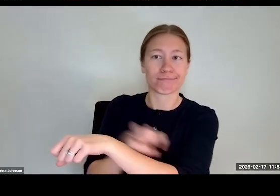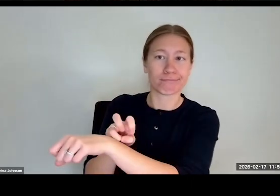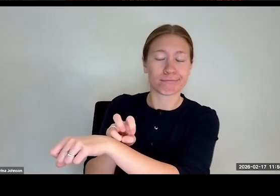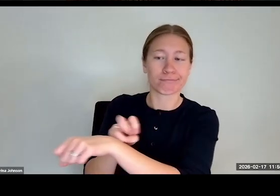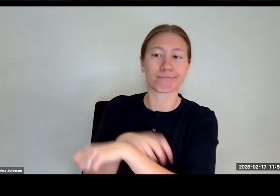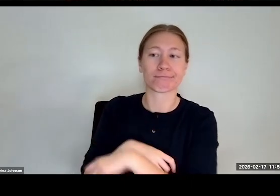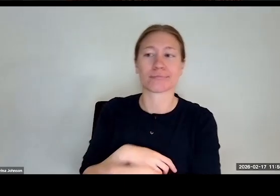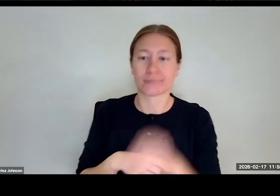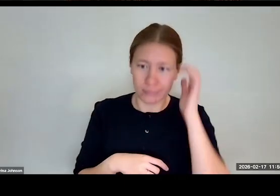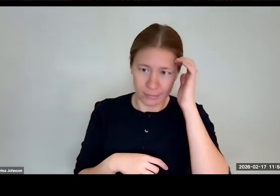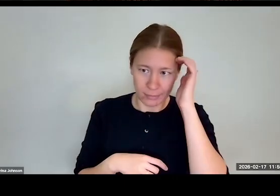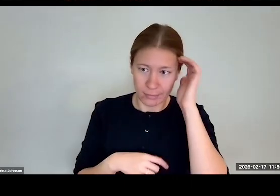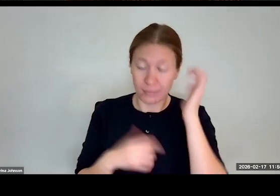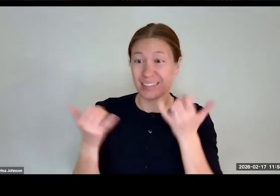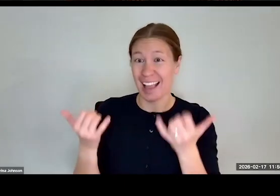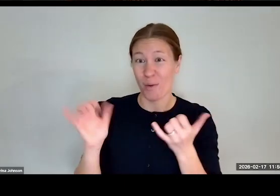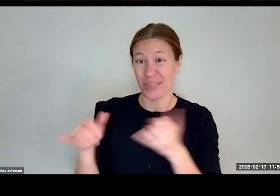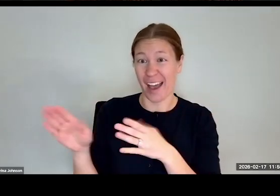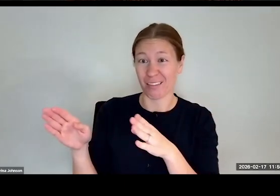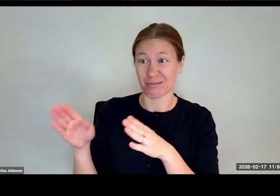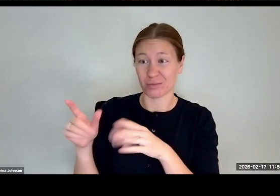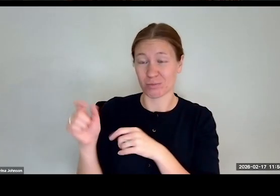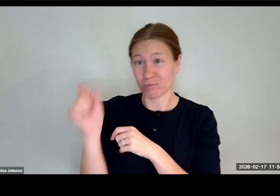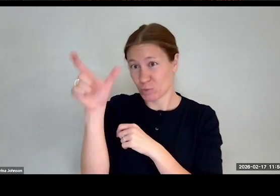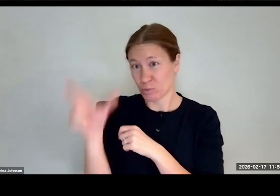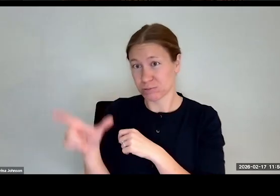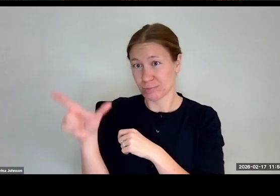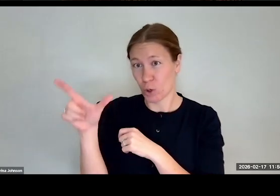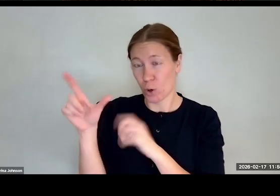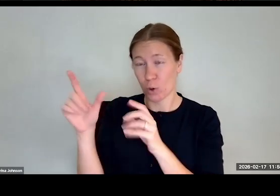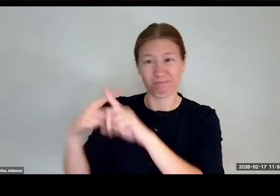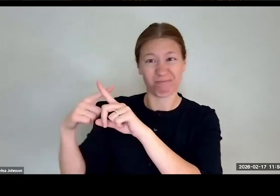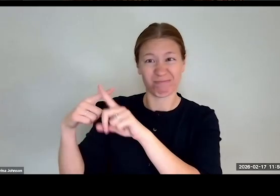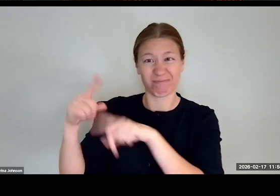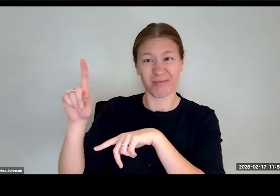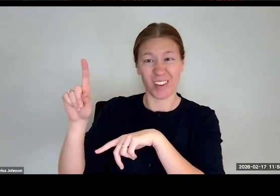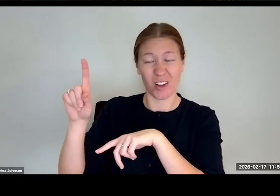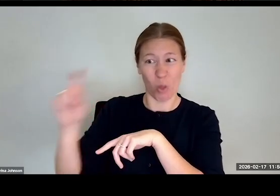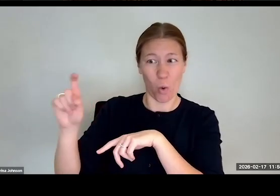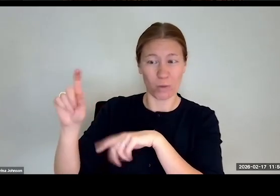And then when I close this window, the alt text will be applied to this image. Now in your version of PowerPoint